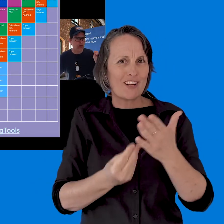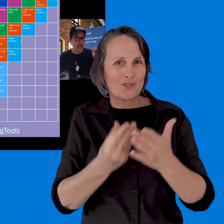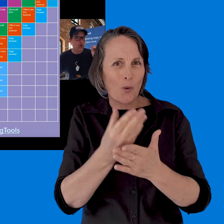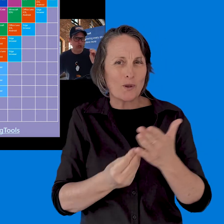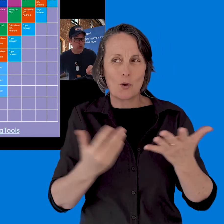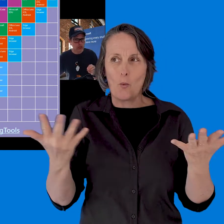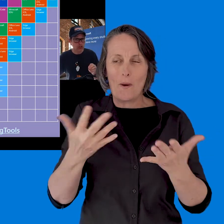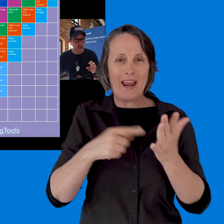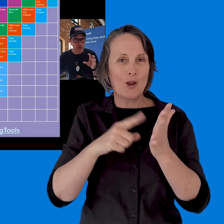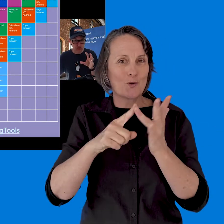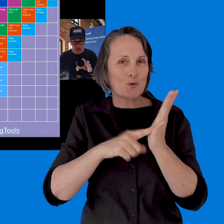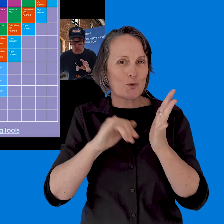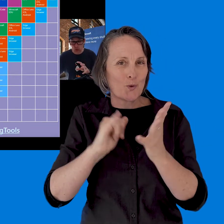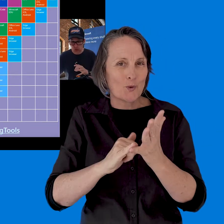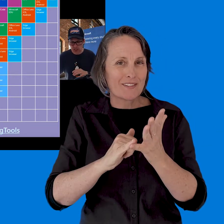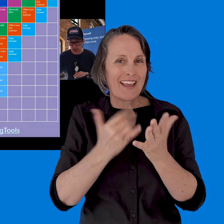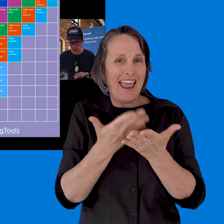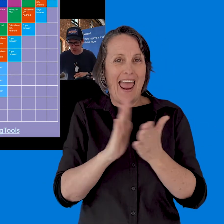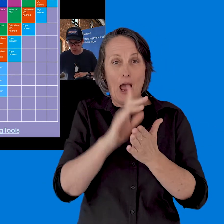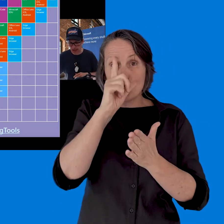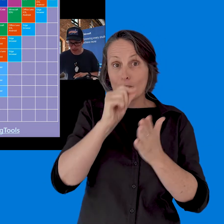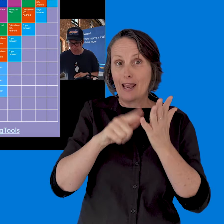or even what you can do with the tools that you have.